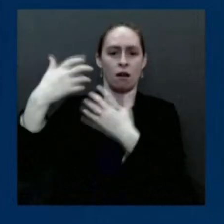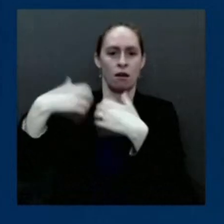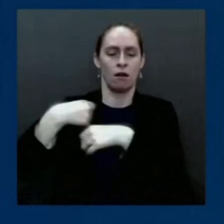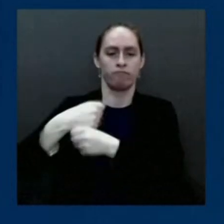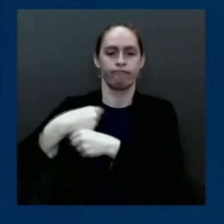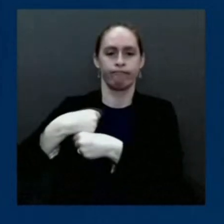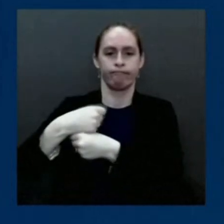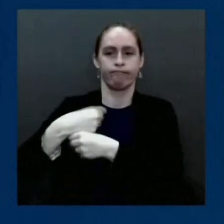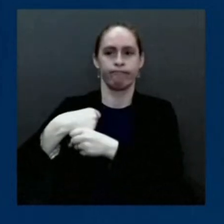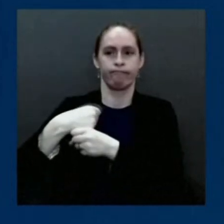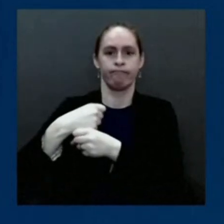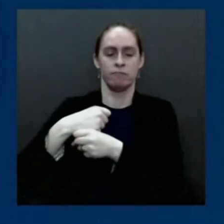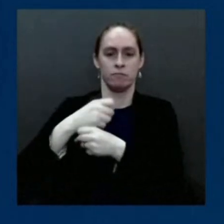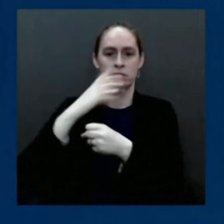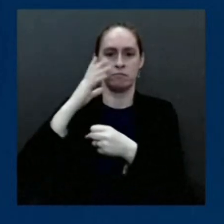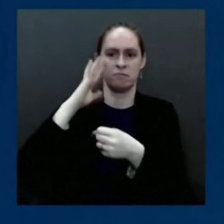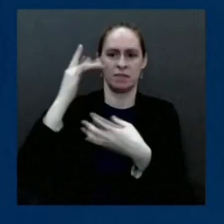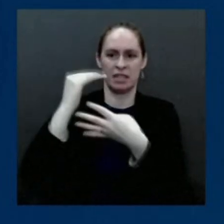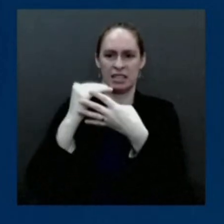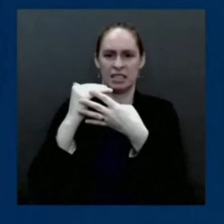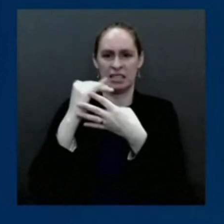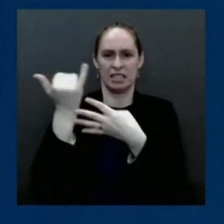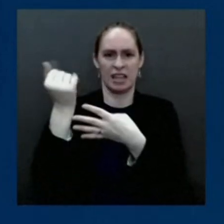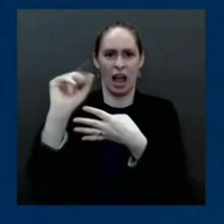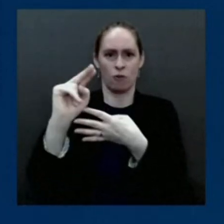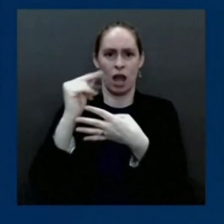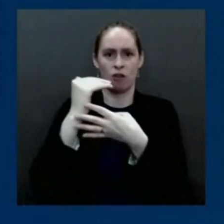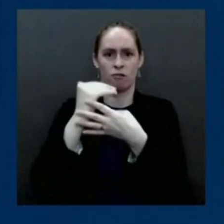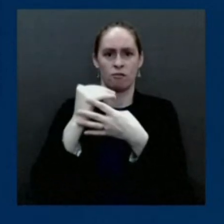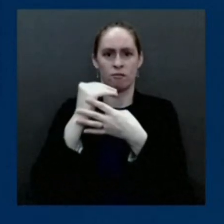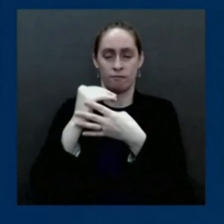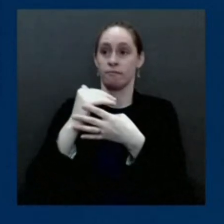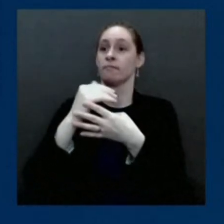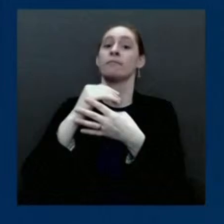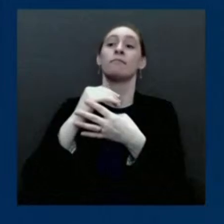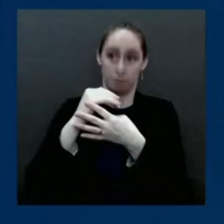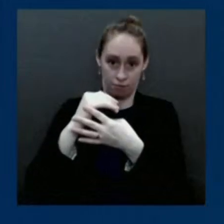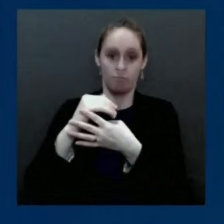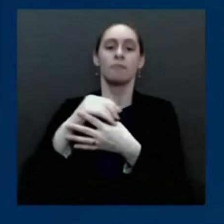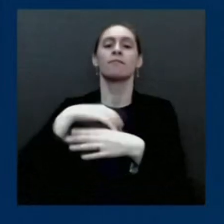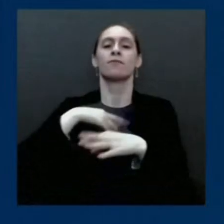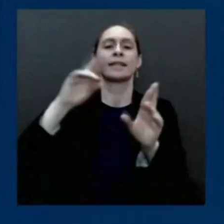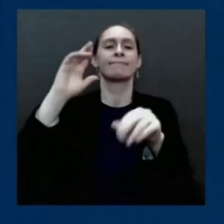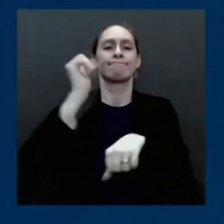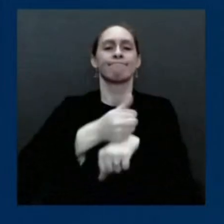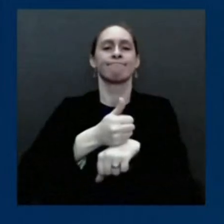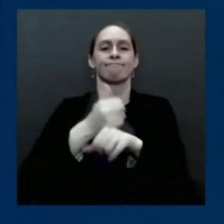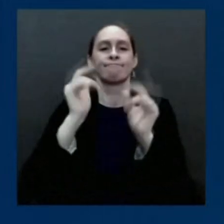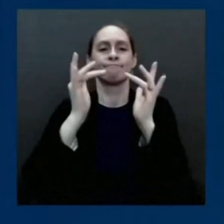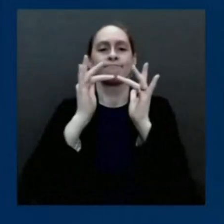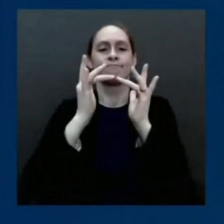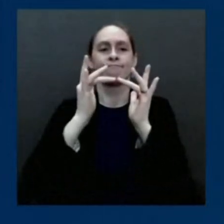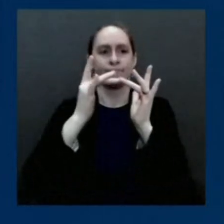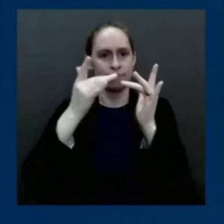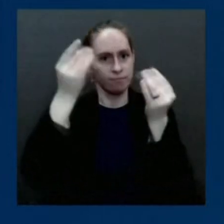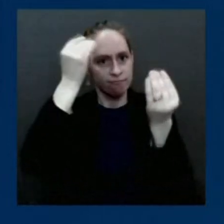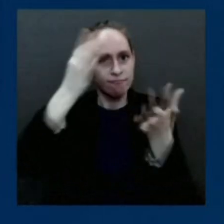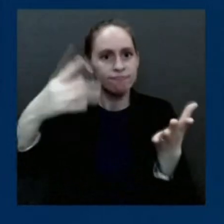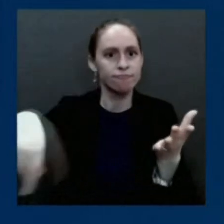MEANS THAT THE RST DELIVERY WILL START A FREE AND EASY SYSTEM INCLUDING A NEW WEBSITE